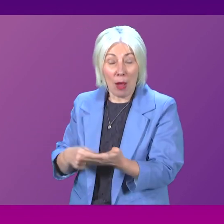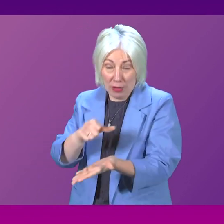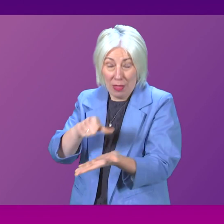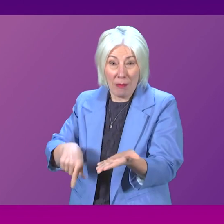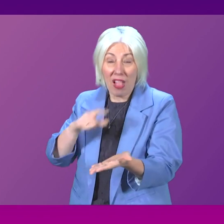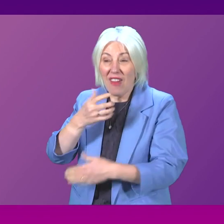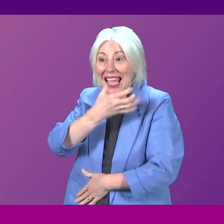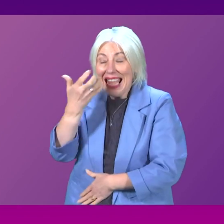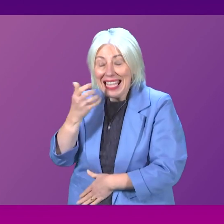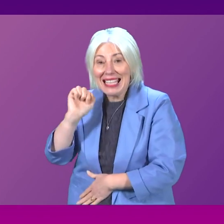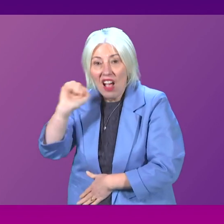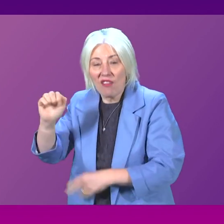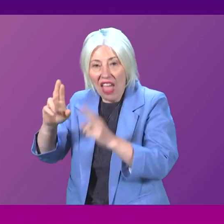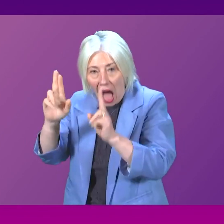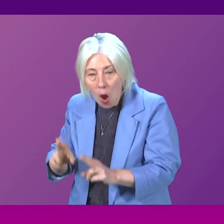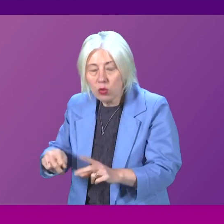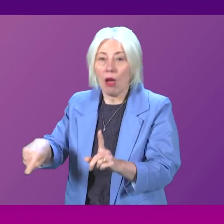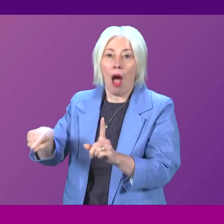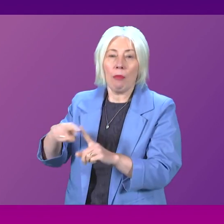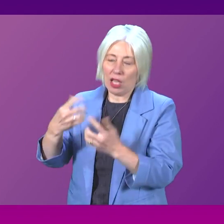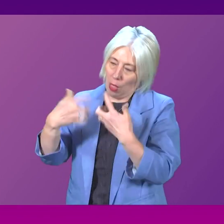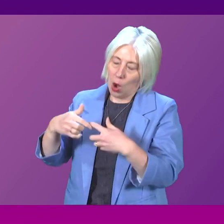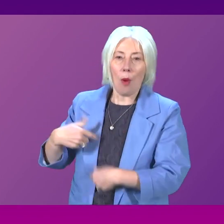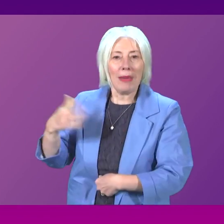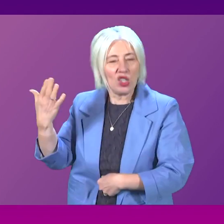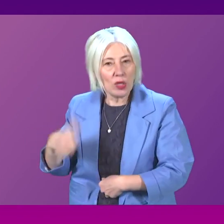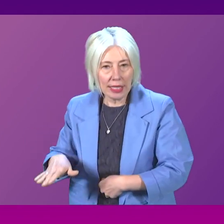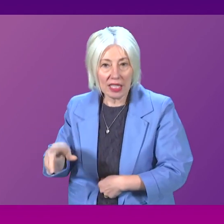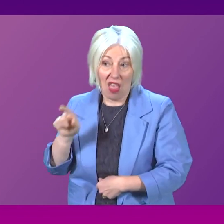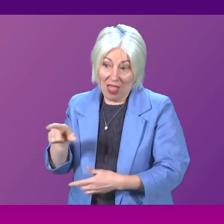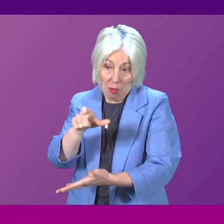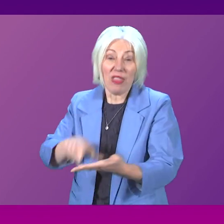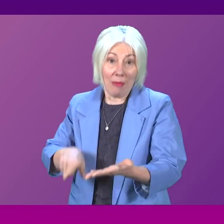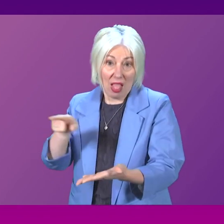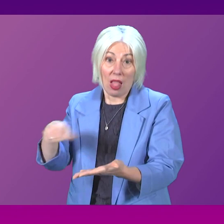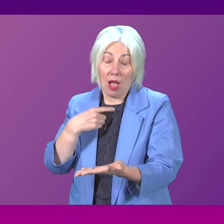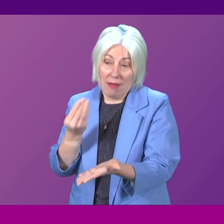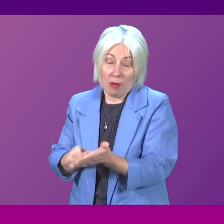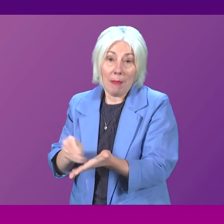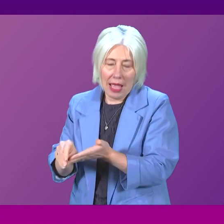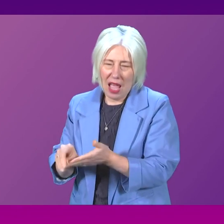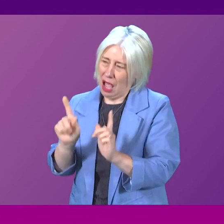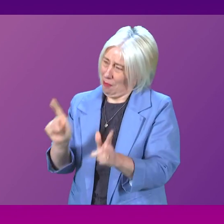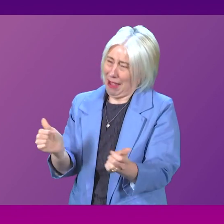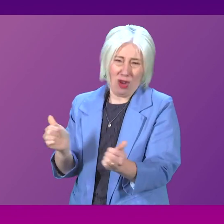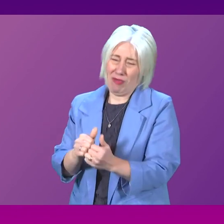the life-support equipment that Freya so badly needs. I am sure that the First Minister will agree that the UK Government needs to do more to